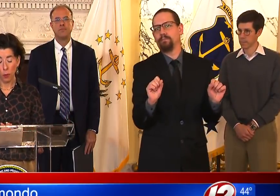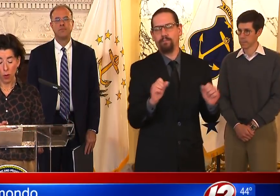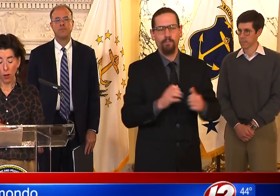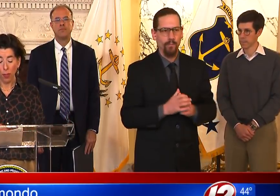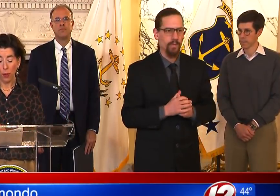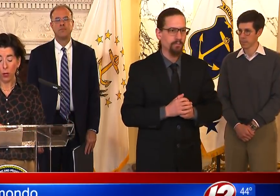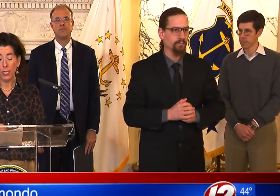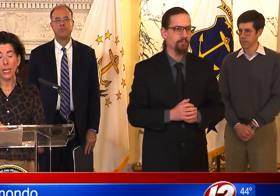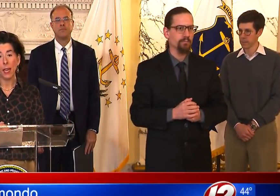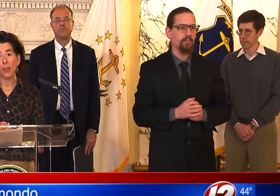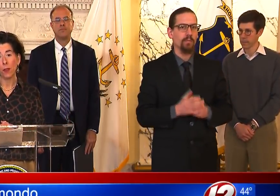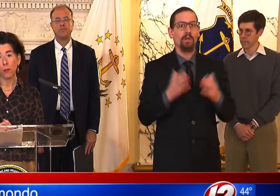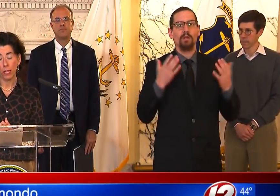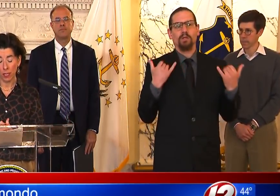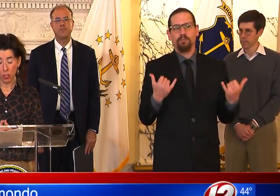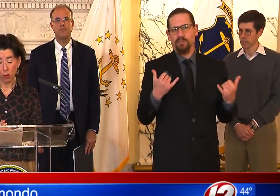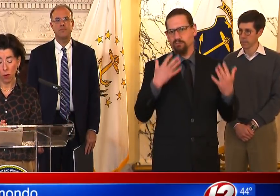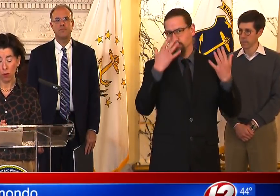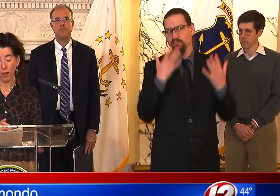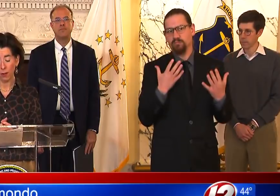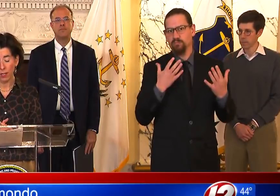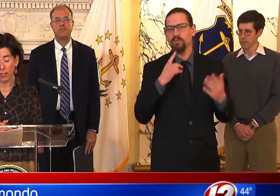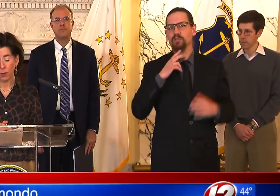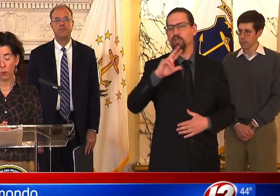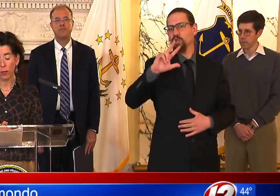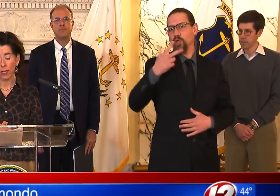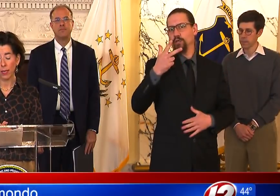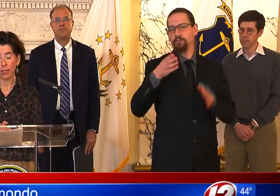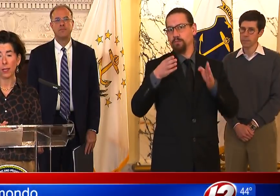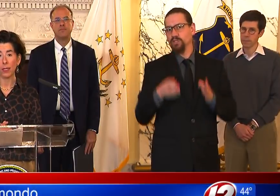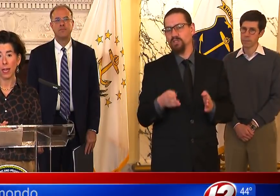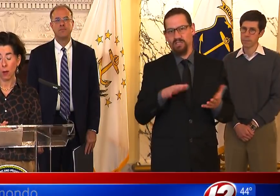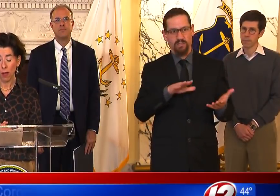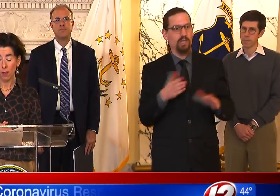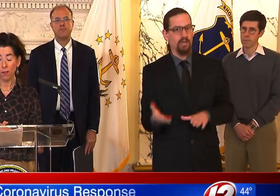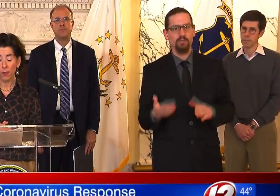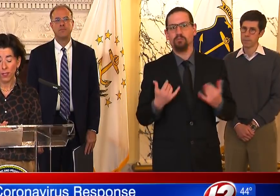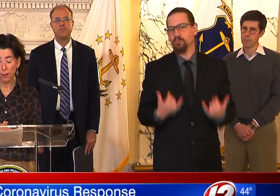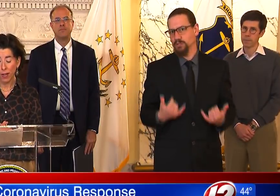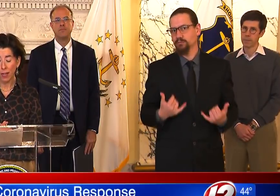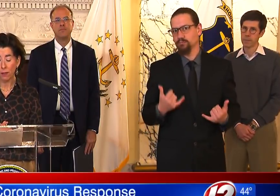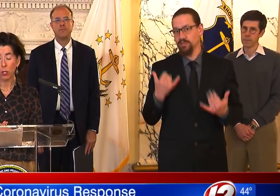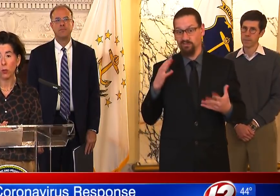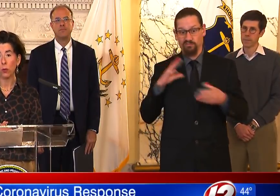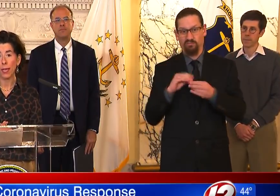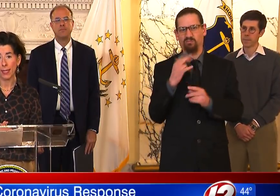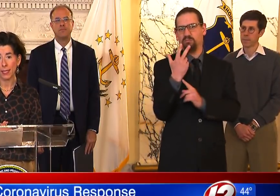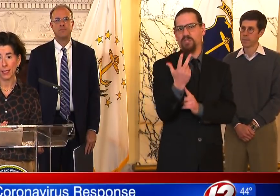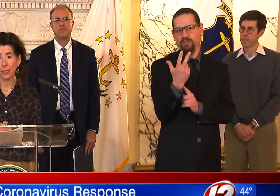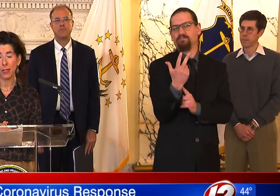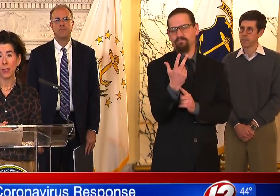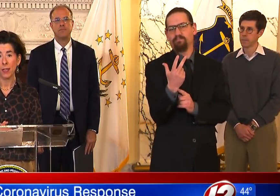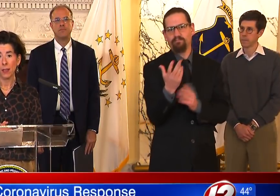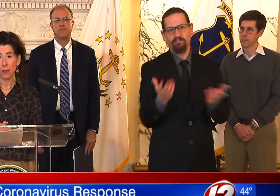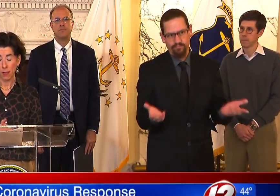FASTEST, MOST ACCURATE INFORMATION TO KEEP YOU SAFE. I AM SAD TO REPORT OUR THIRD